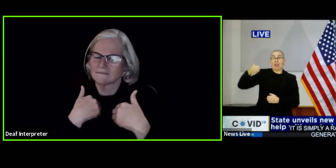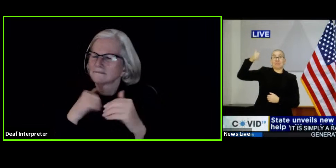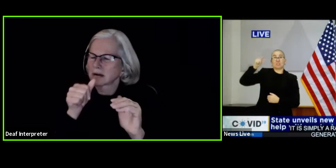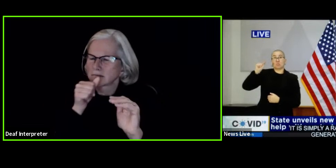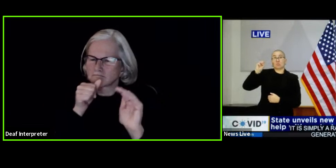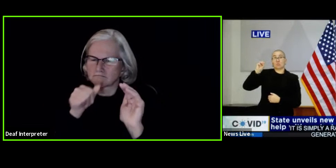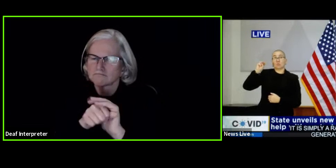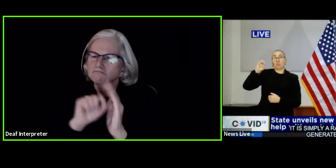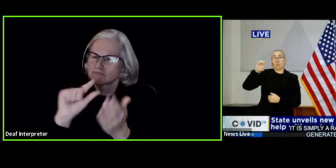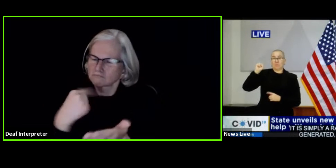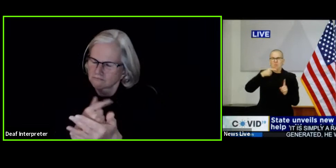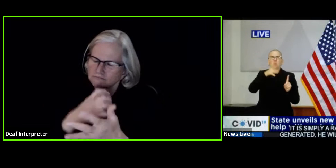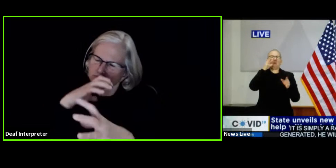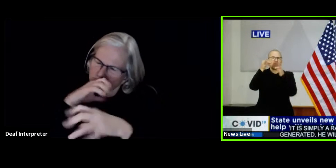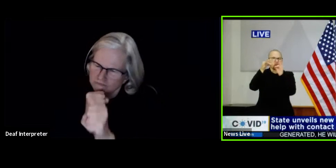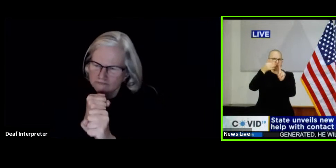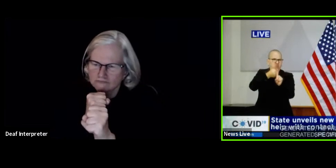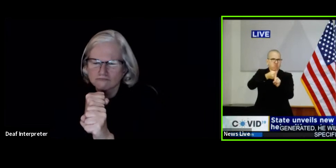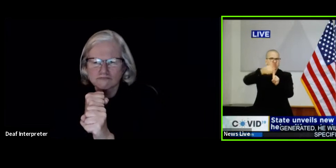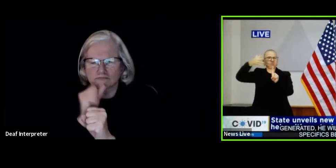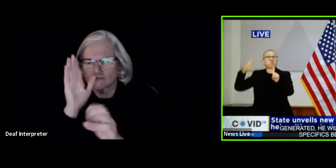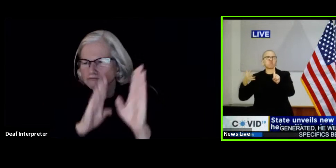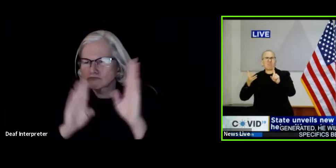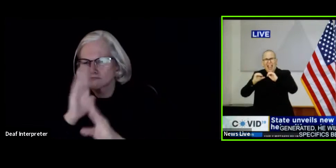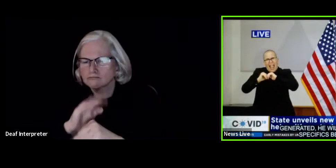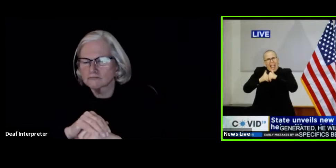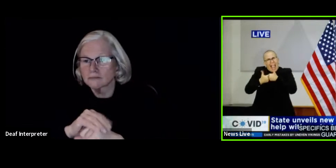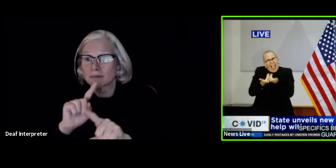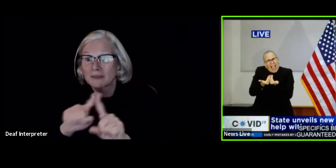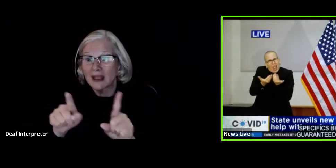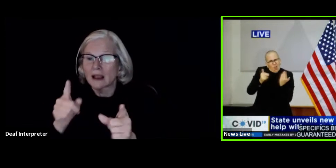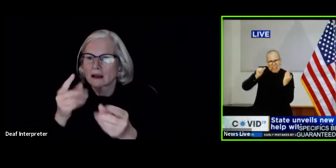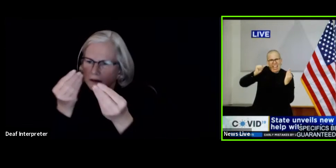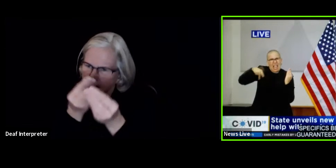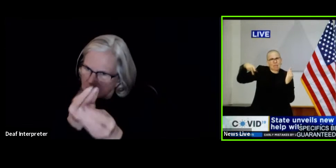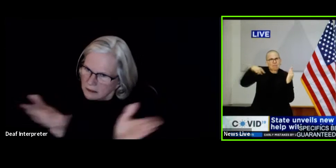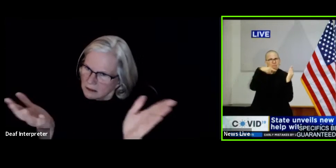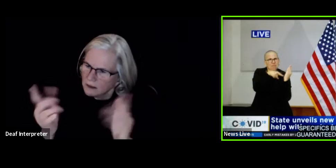SO YOU ARE ON THAT PATIO AND YOU WERE EATING AND YOU DON'T THINK